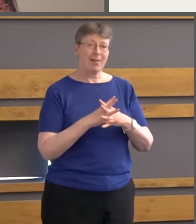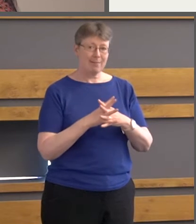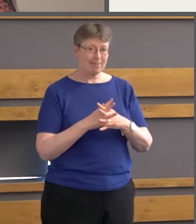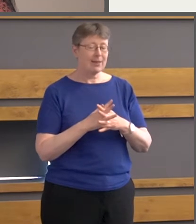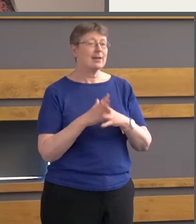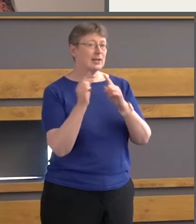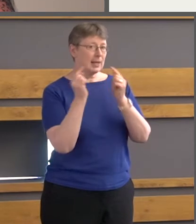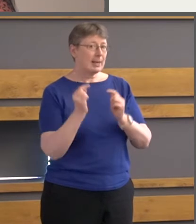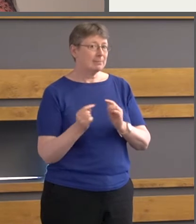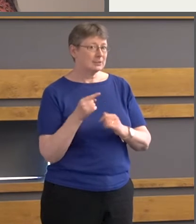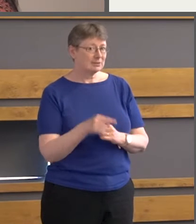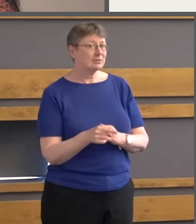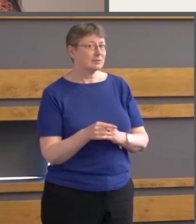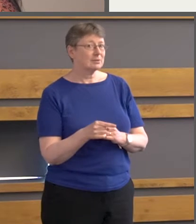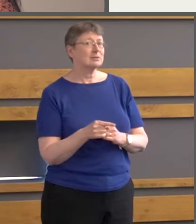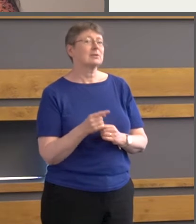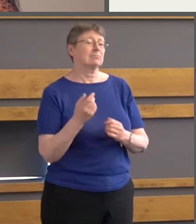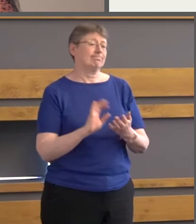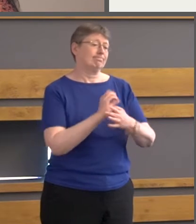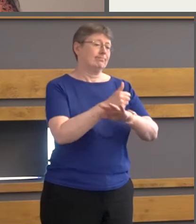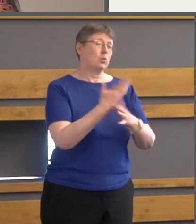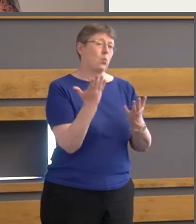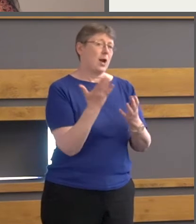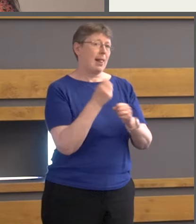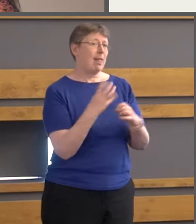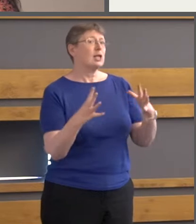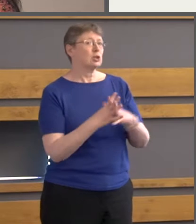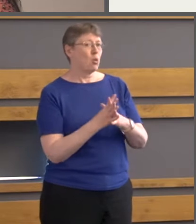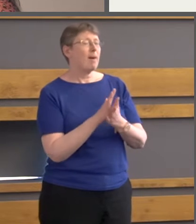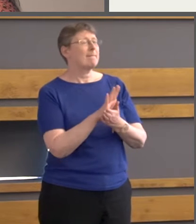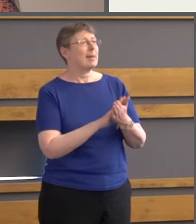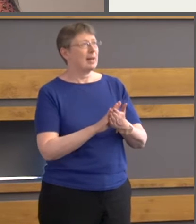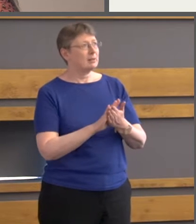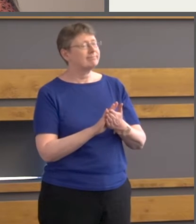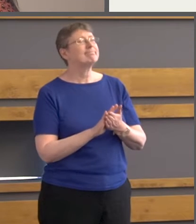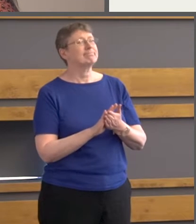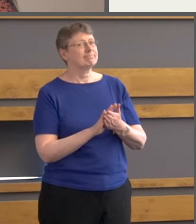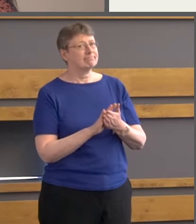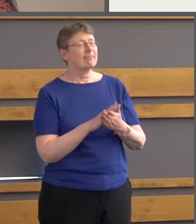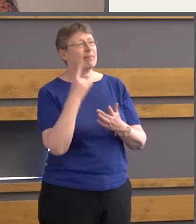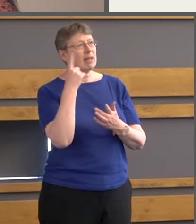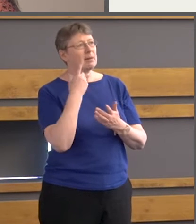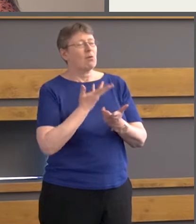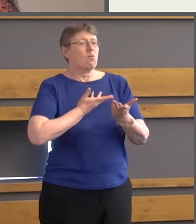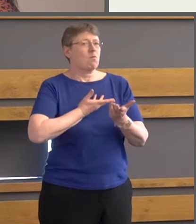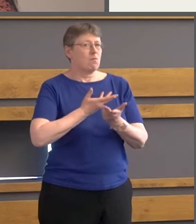were a major impetus for a much broader and more public conversation around Scotland's colonial past and role in empire.